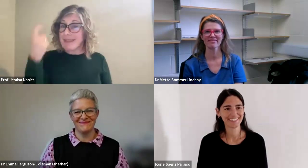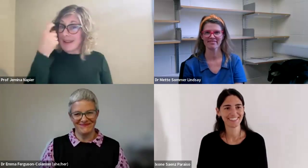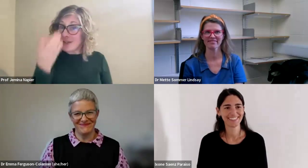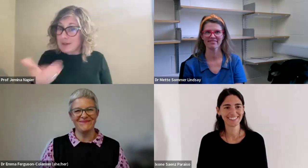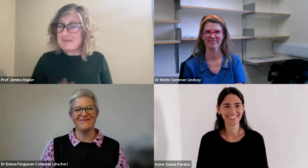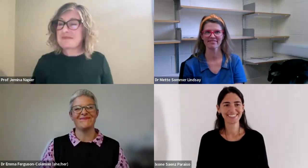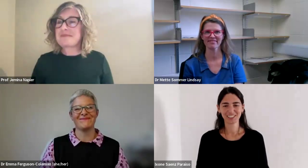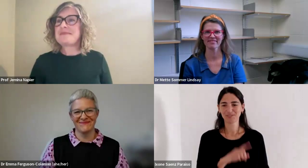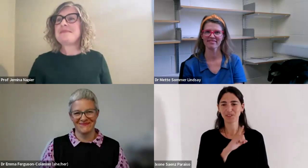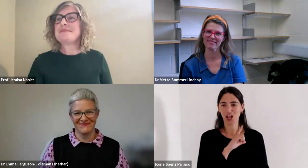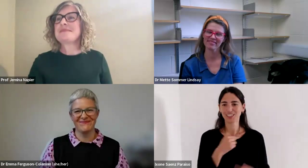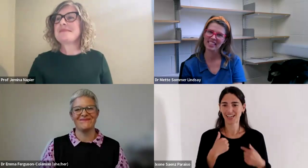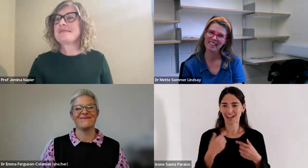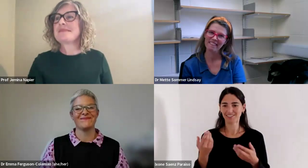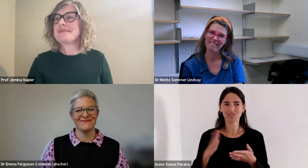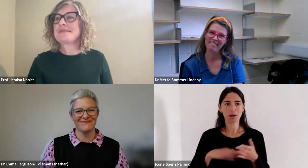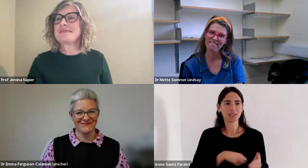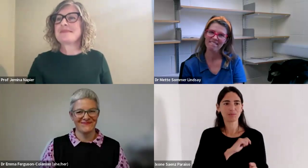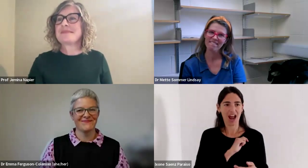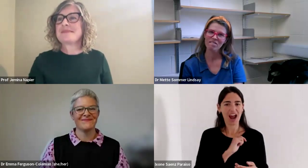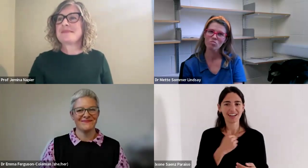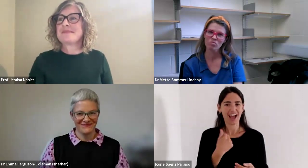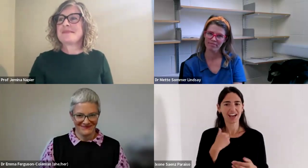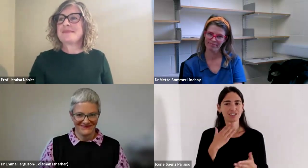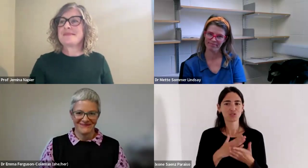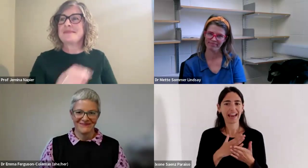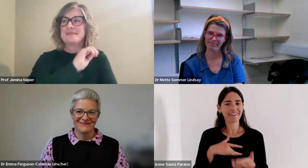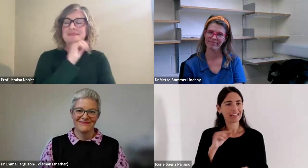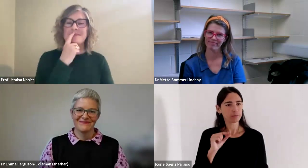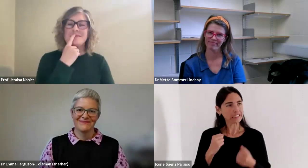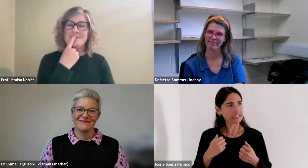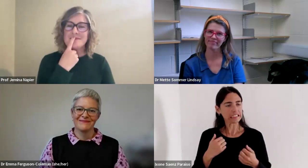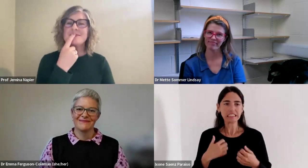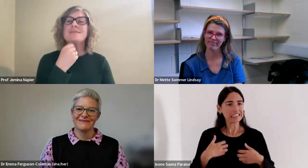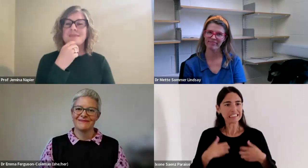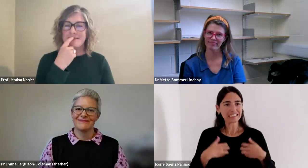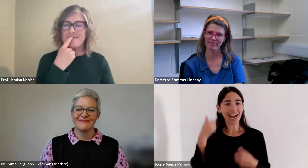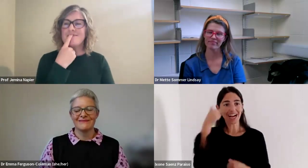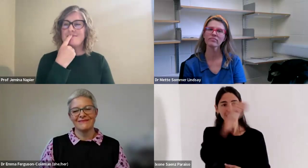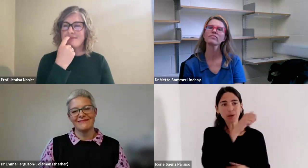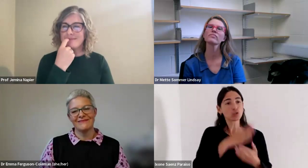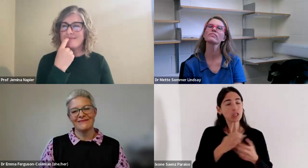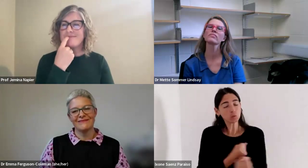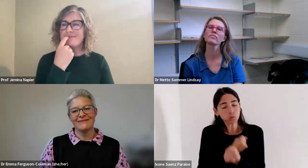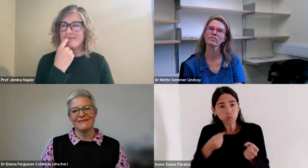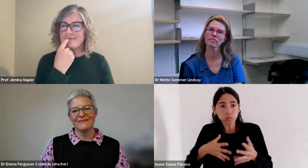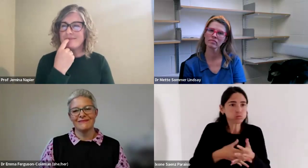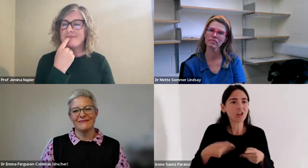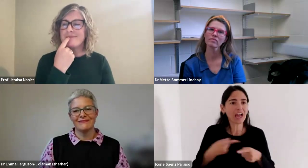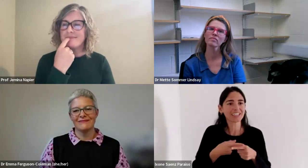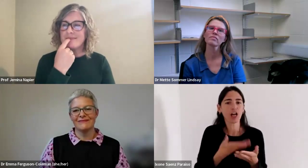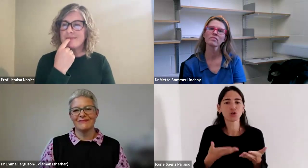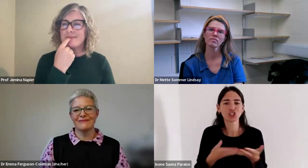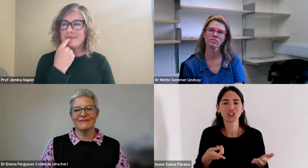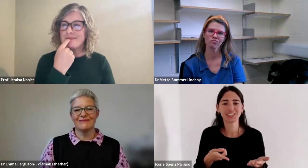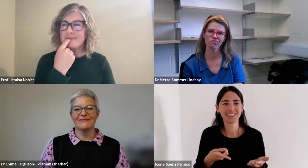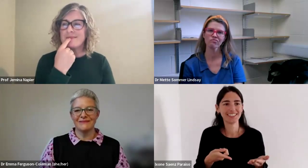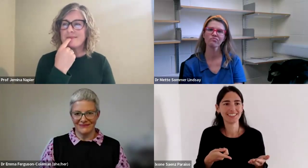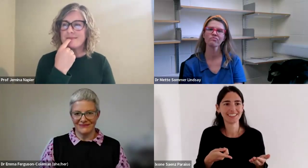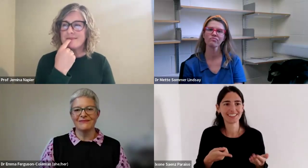Ixone: That's interesting question! Because I am from Spain and I feel a little bit irritated by